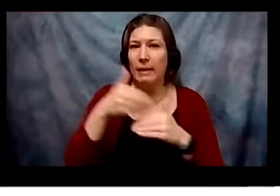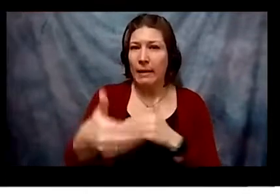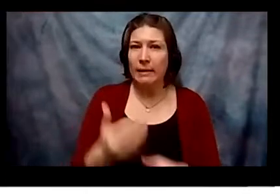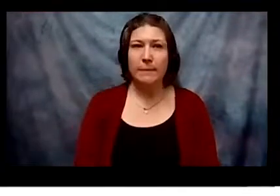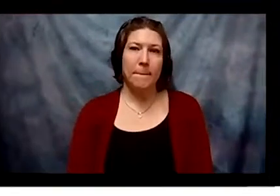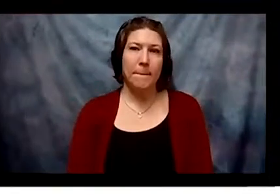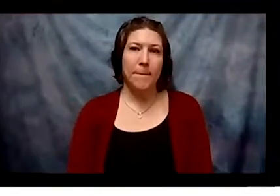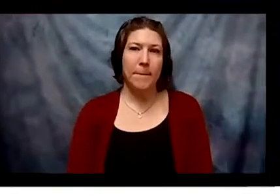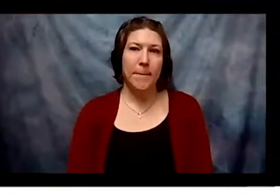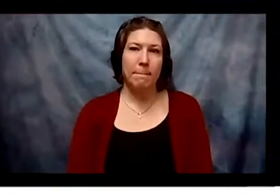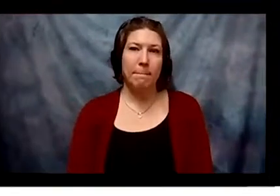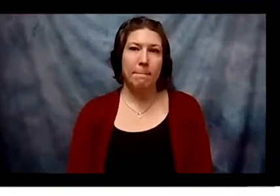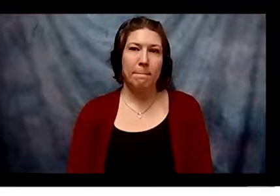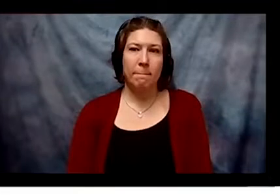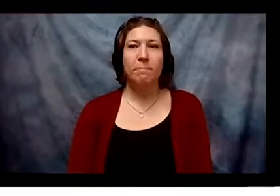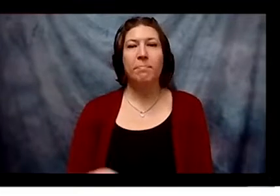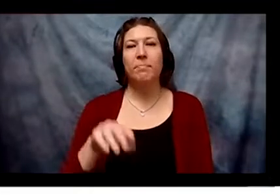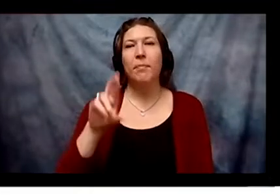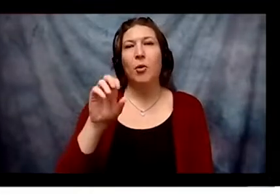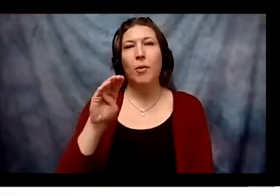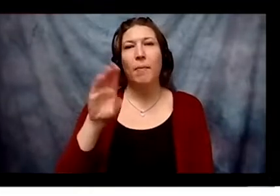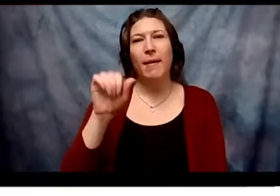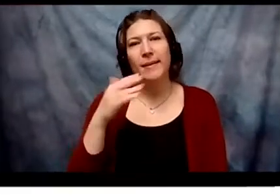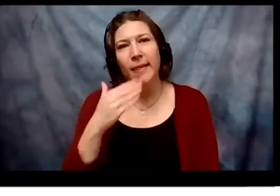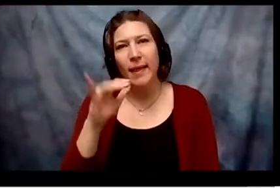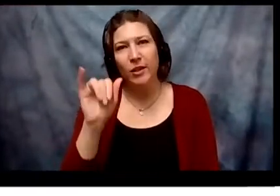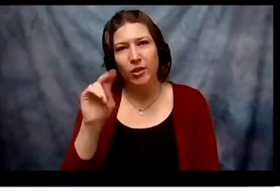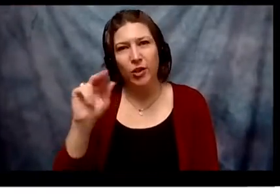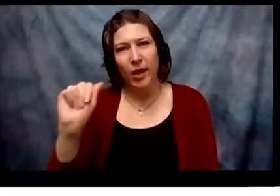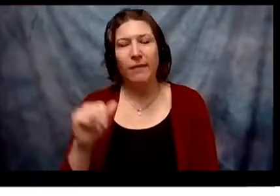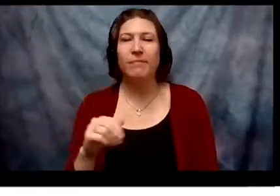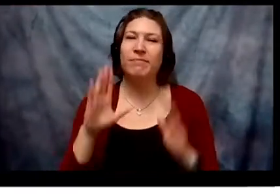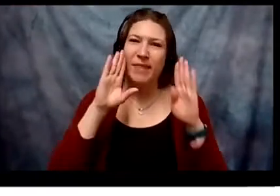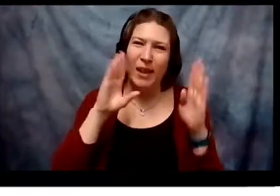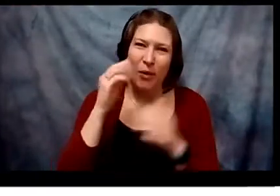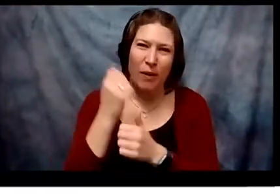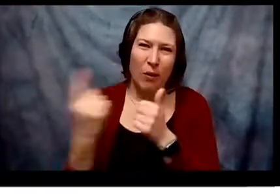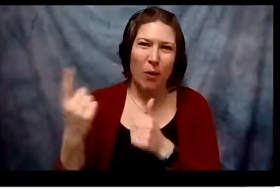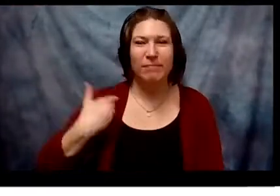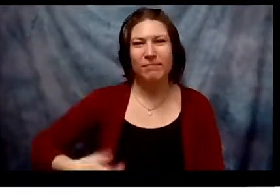Yes, thanks Jana. Hello everyone. Rebecca speaking here.